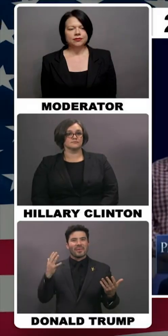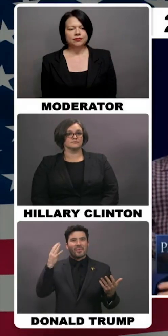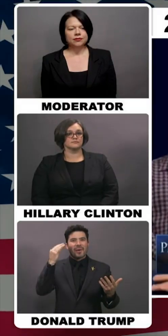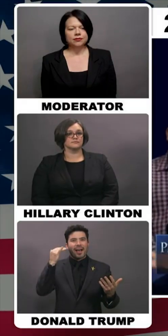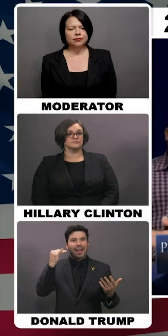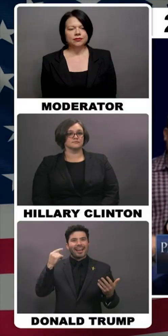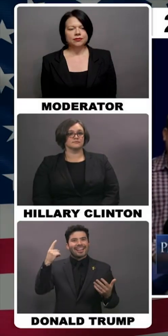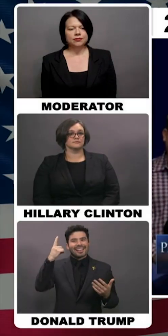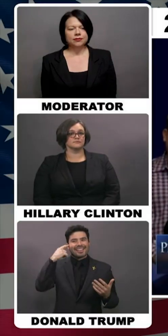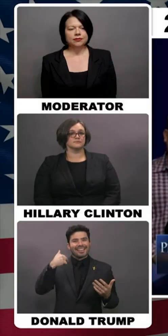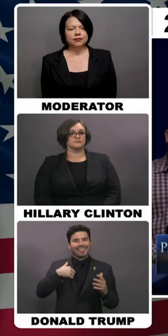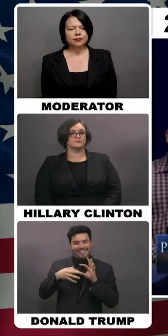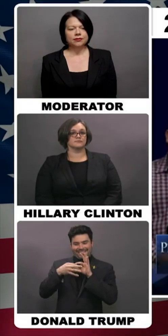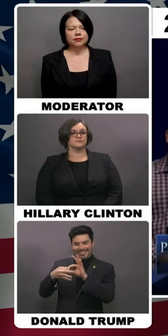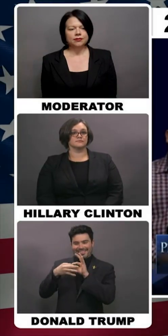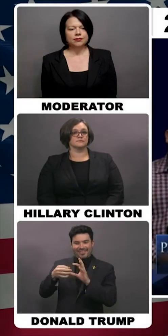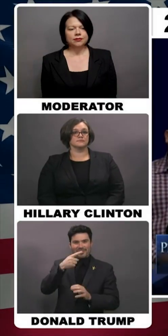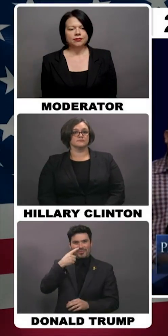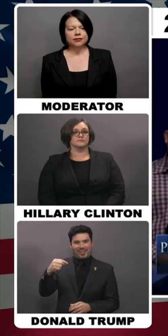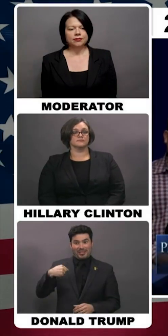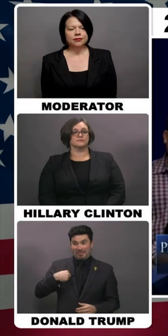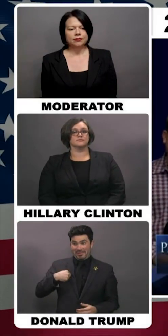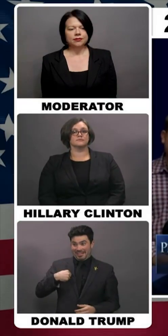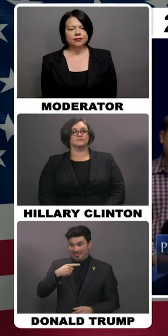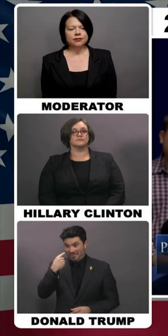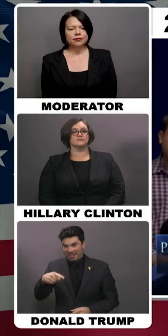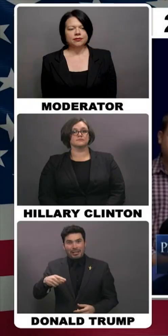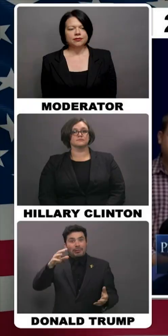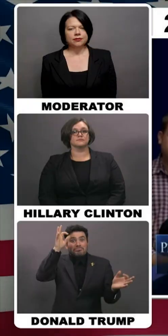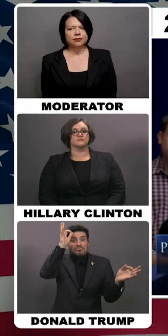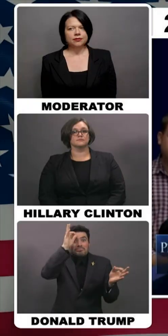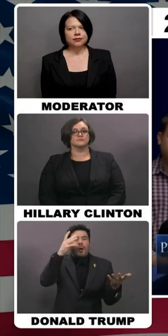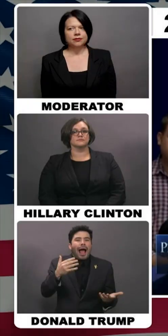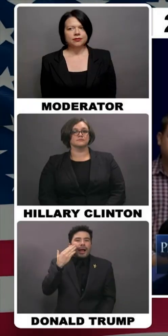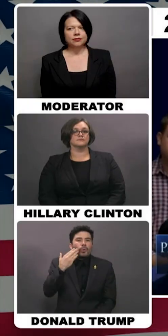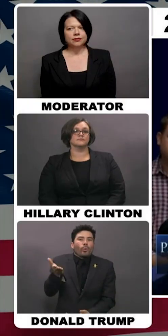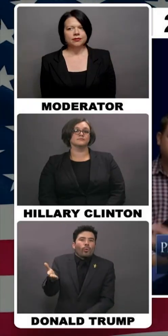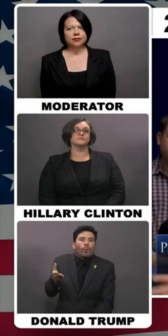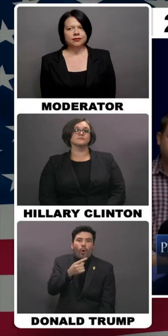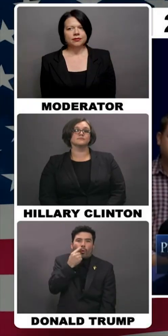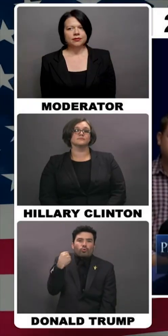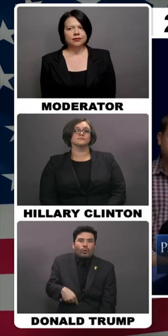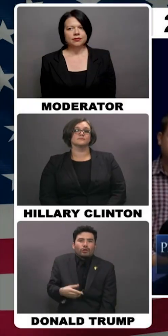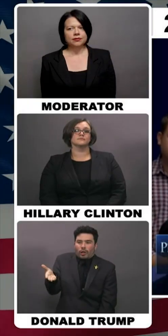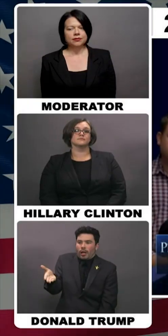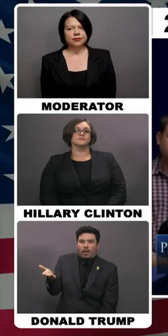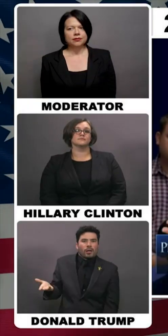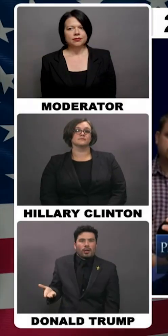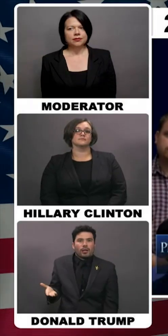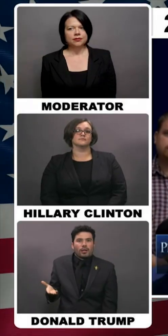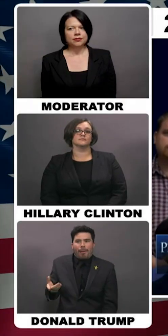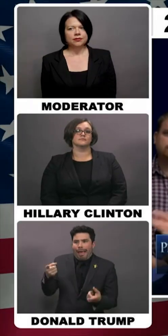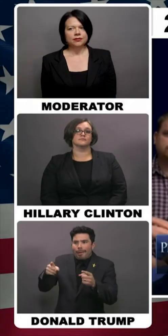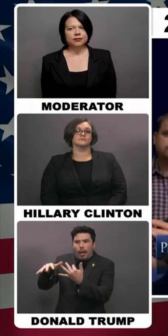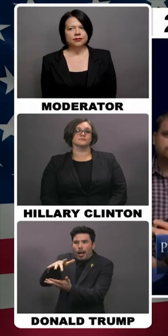I know nothing about Russia. I know I know about Russia, but I know nothing about the inner workings of Russia. I don't deal there. I have no businesses